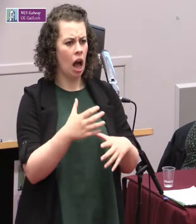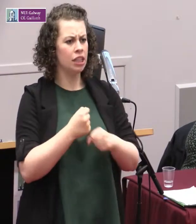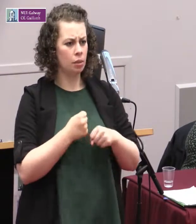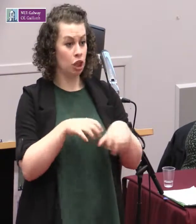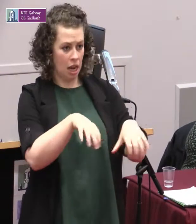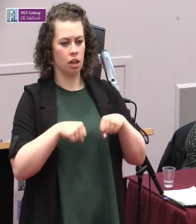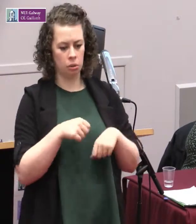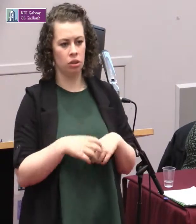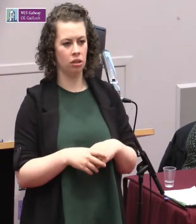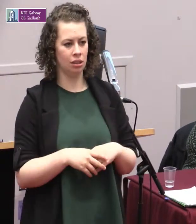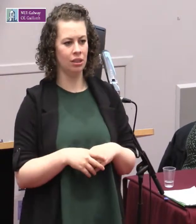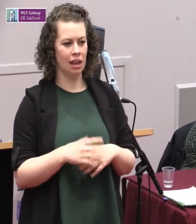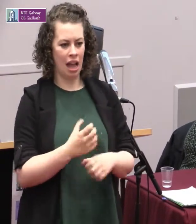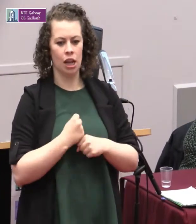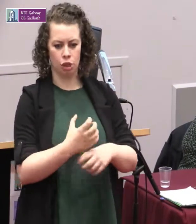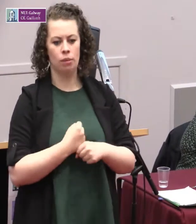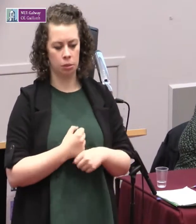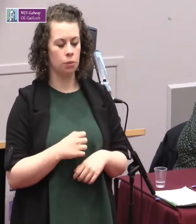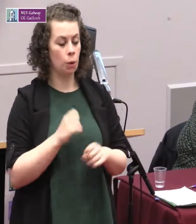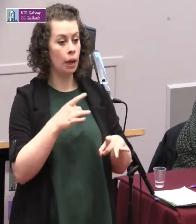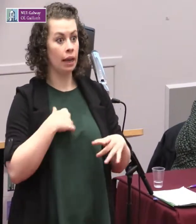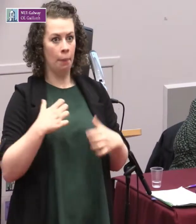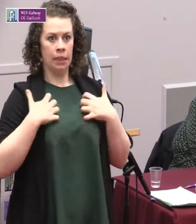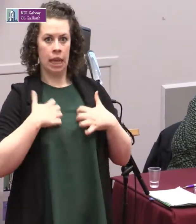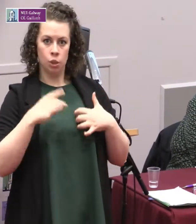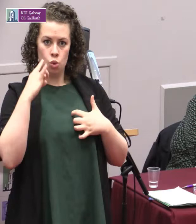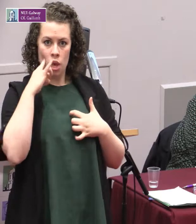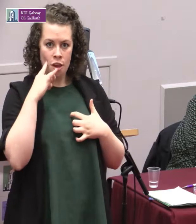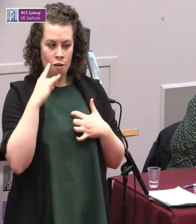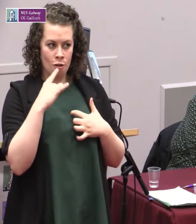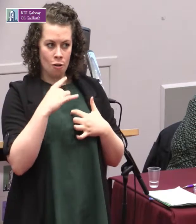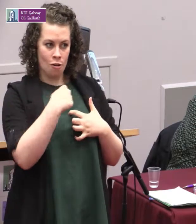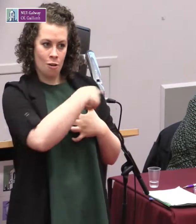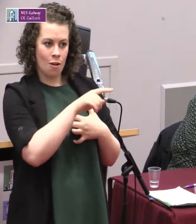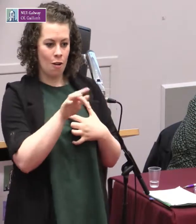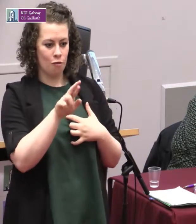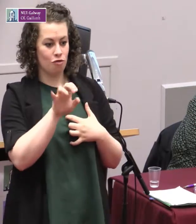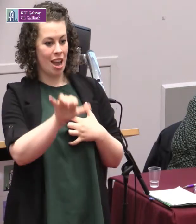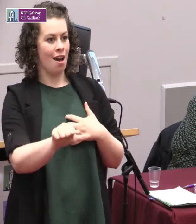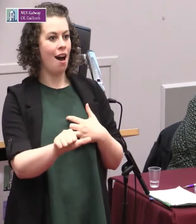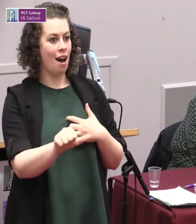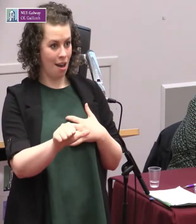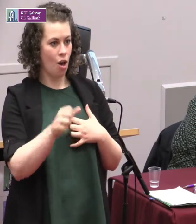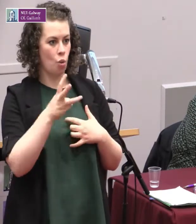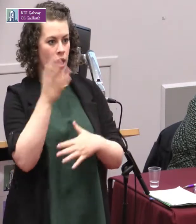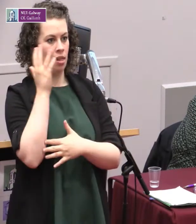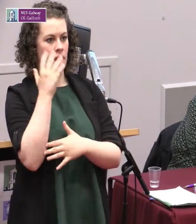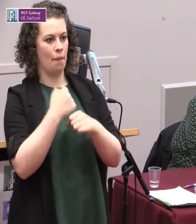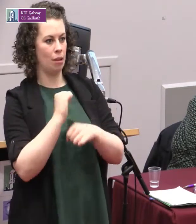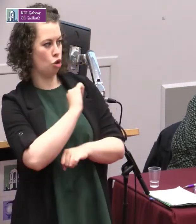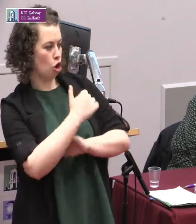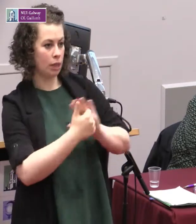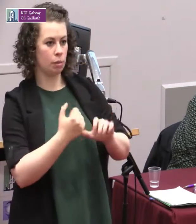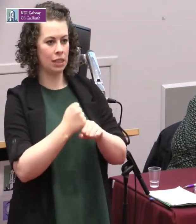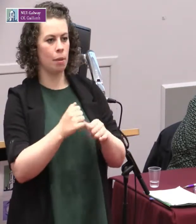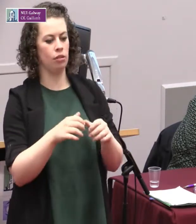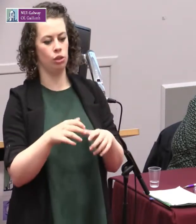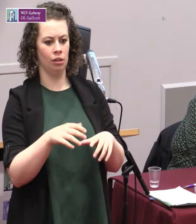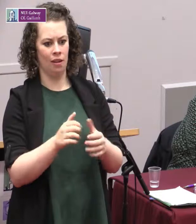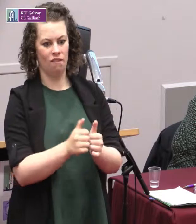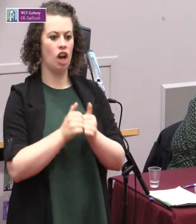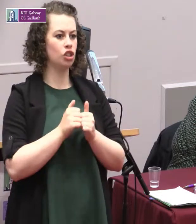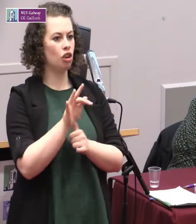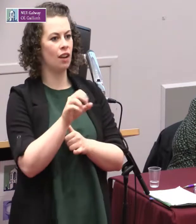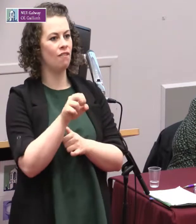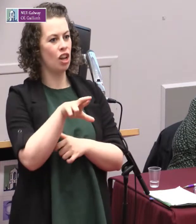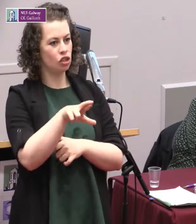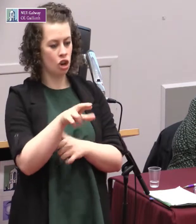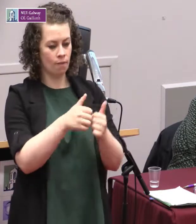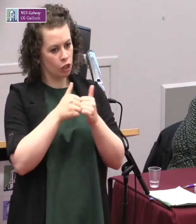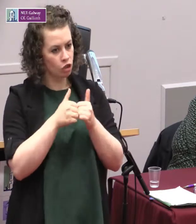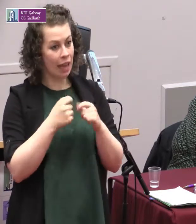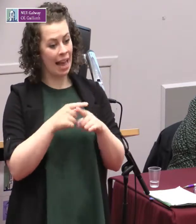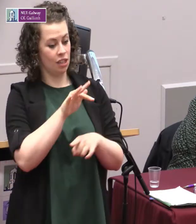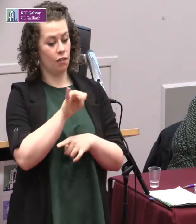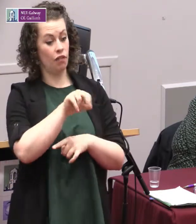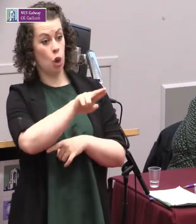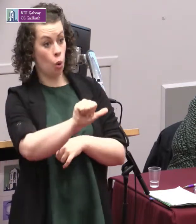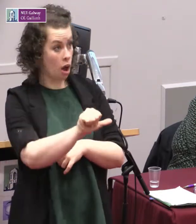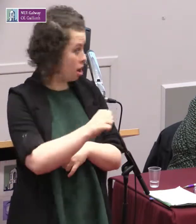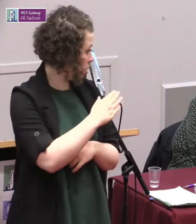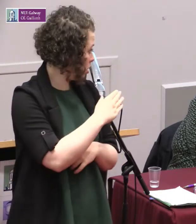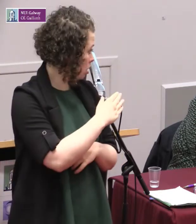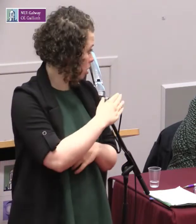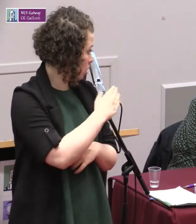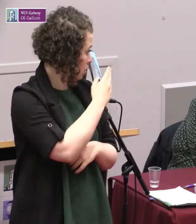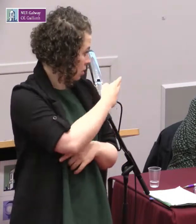I look forward to hearing from Freyja talk about fostering and Fiona to talk about her